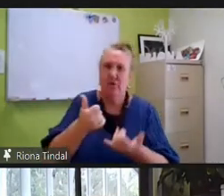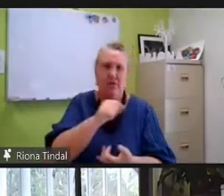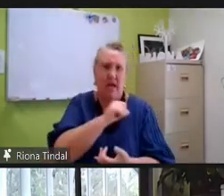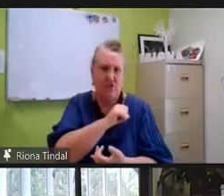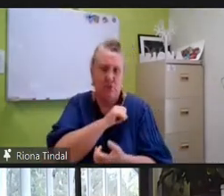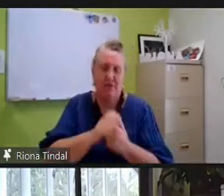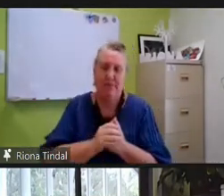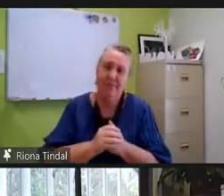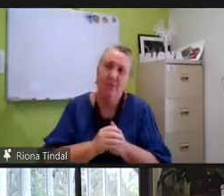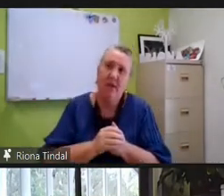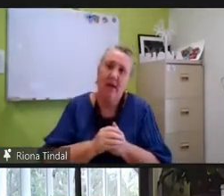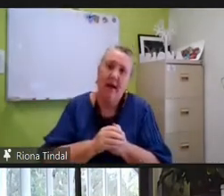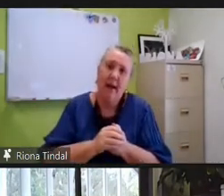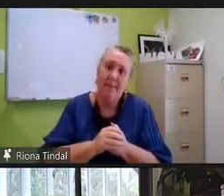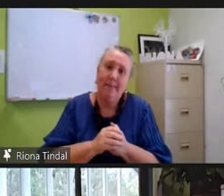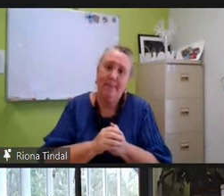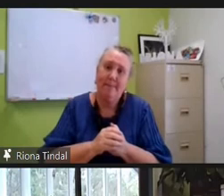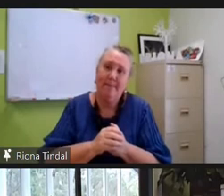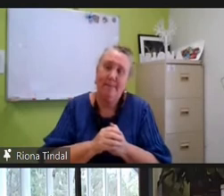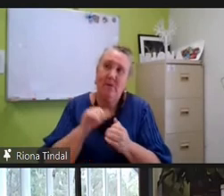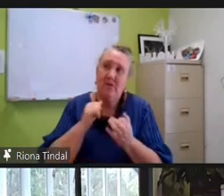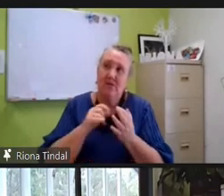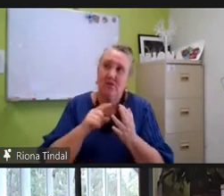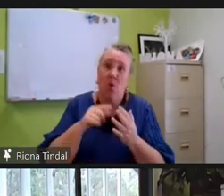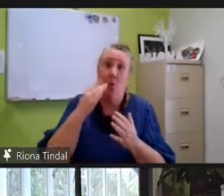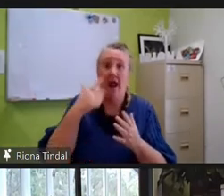being able to engage effectively, and having a good attitude in relation to this.